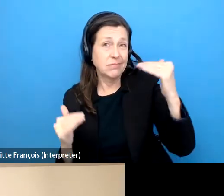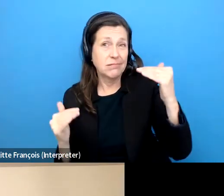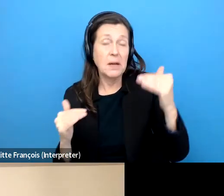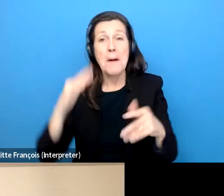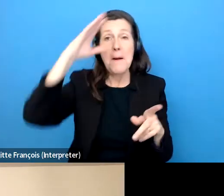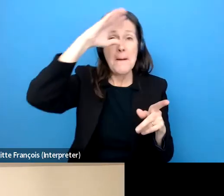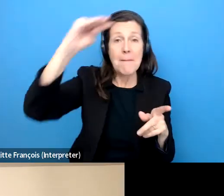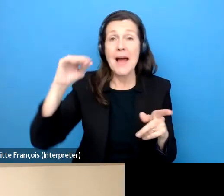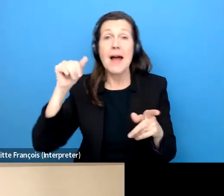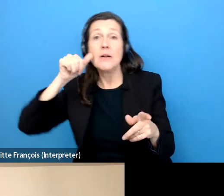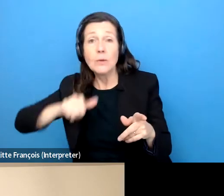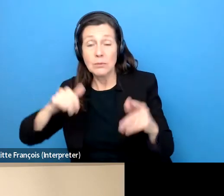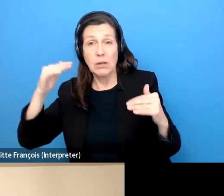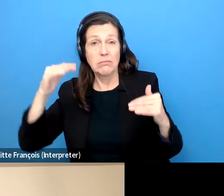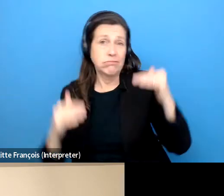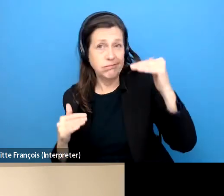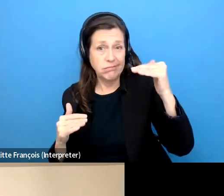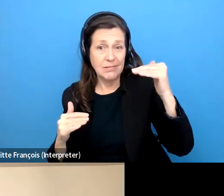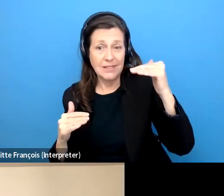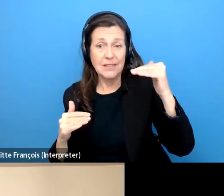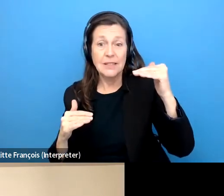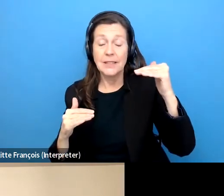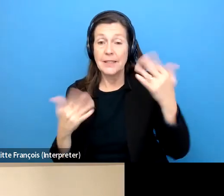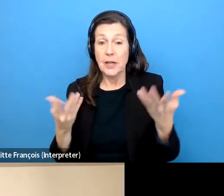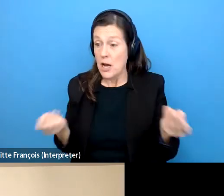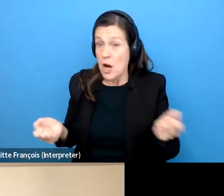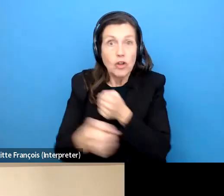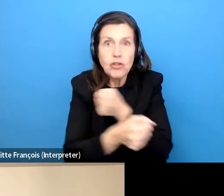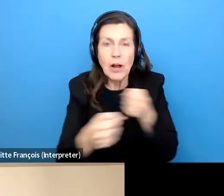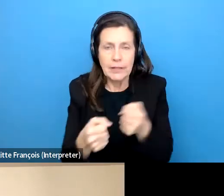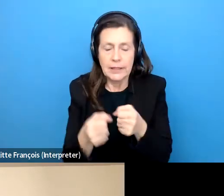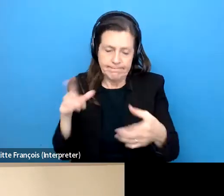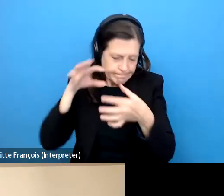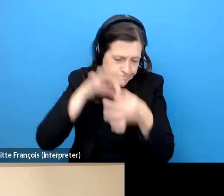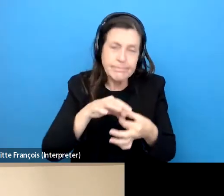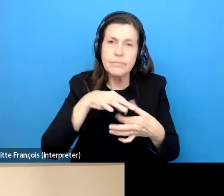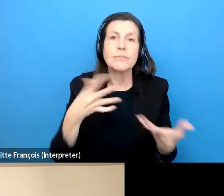Trafficking in women and girls is rooted in sex and gender-based discrimination,